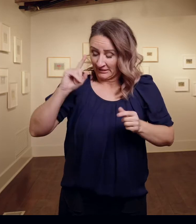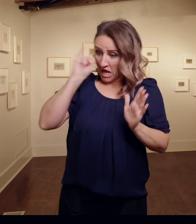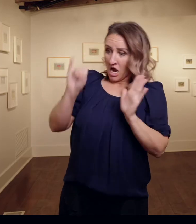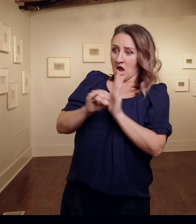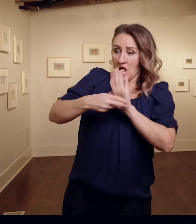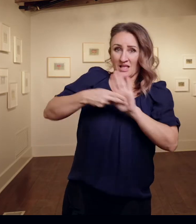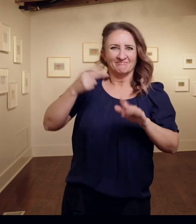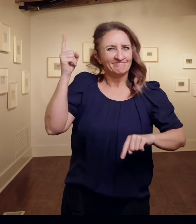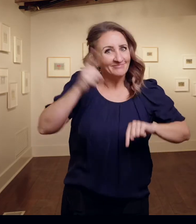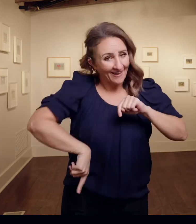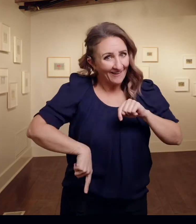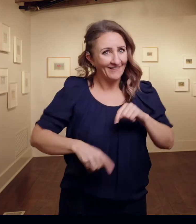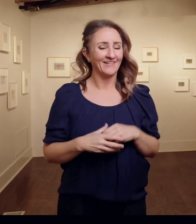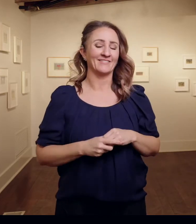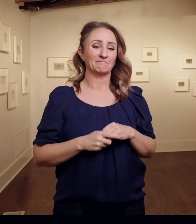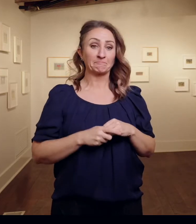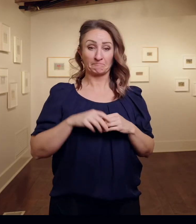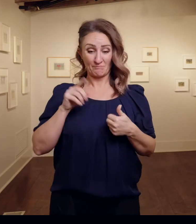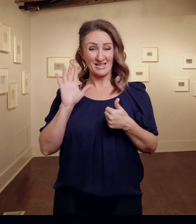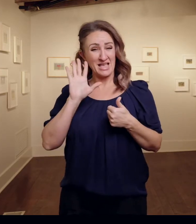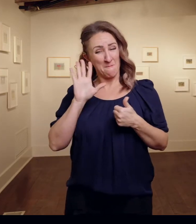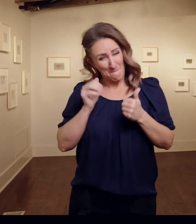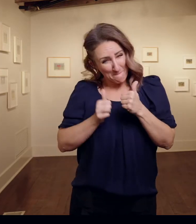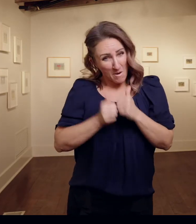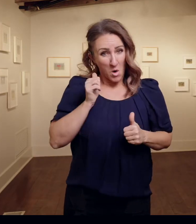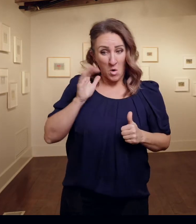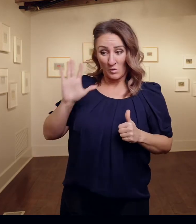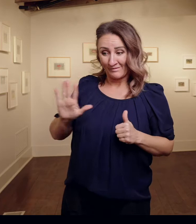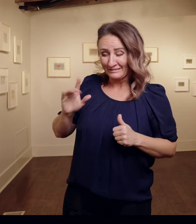and introduce elements that are difficult to categorize at all.